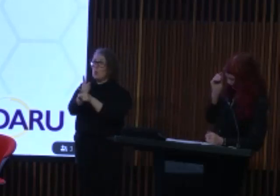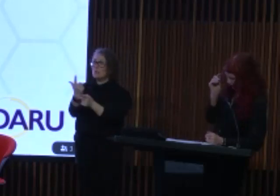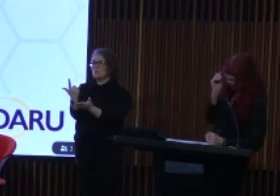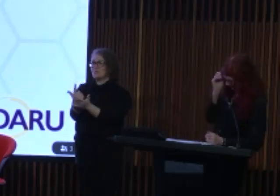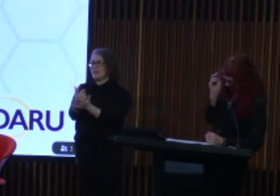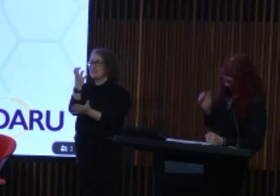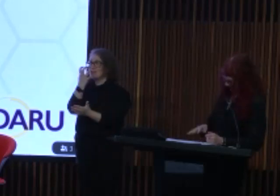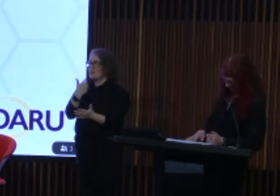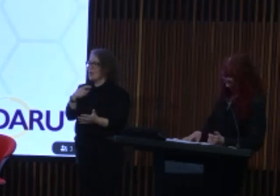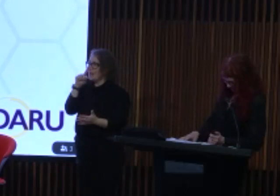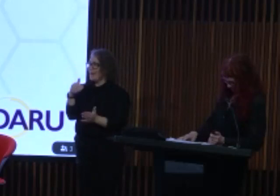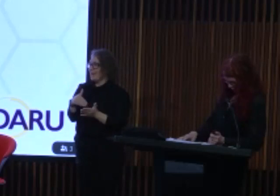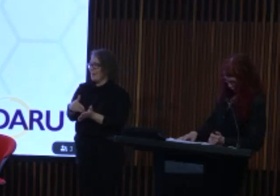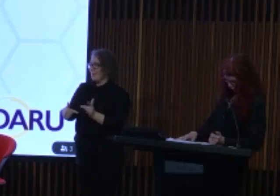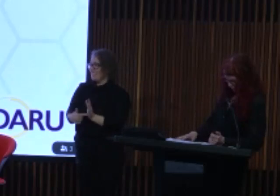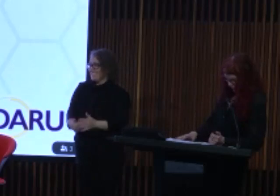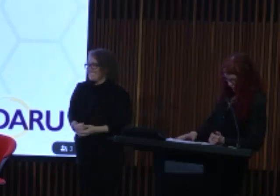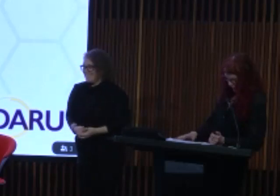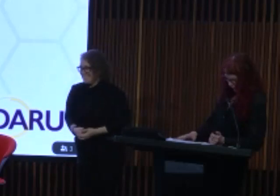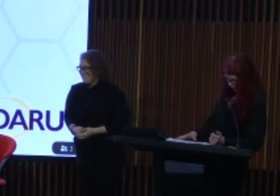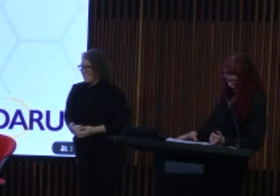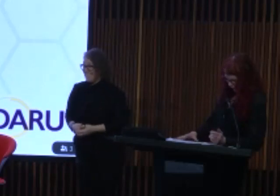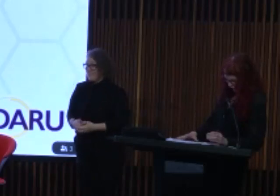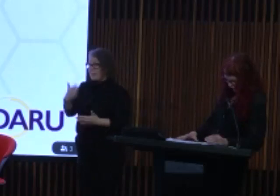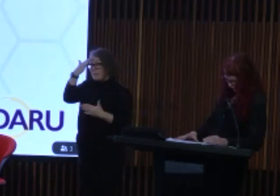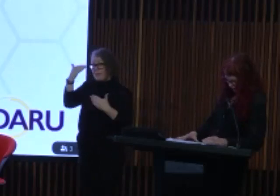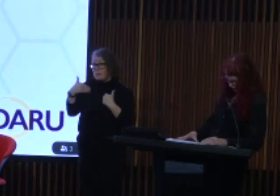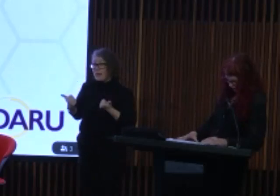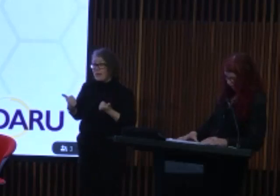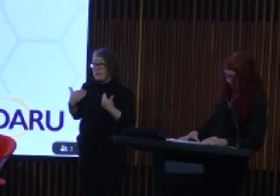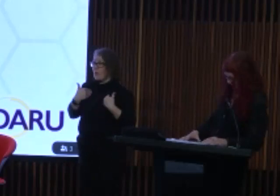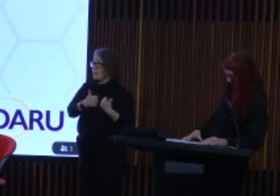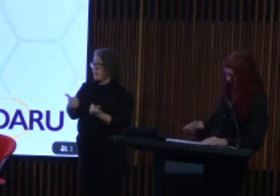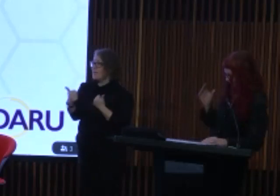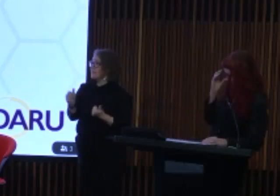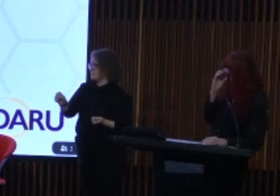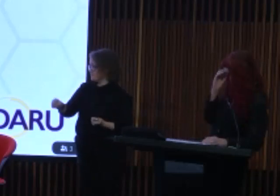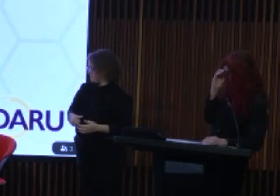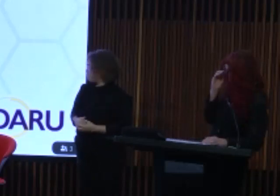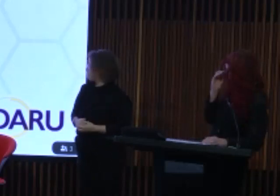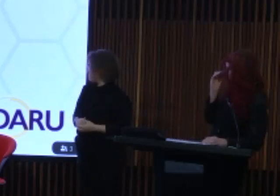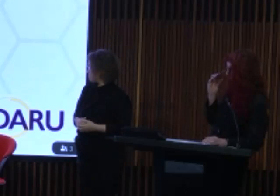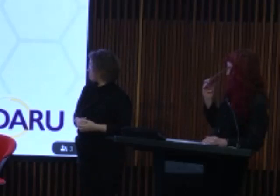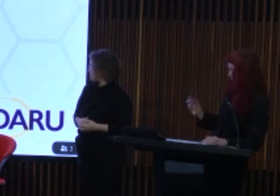but you know, can't help myself. Your mental health and well being. Yes, yes, so. Struggled